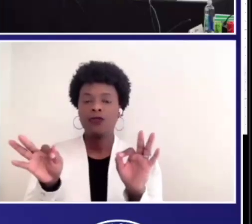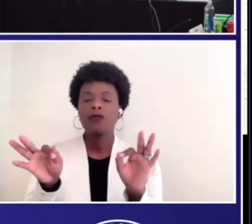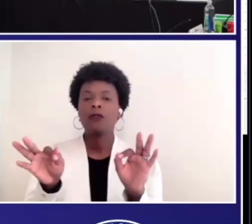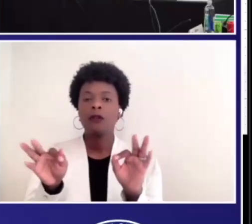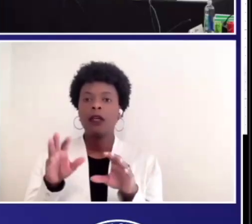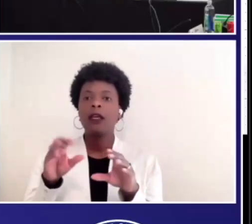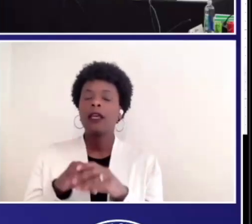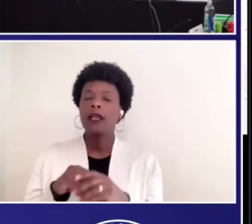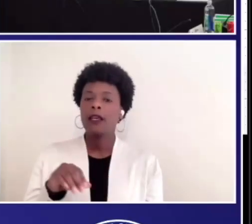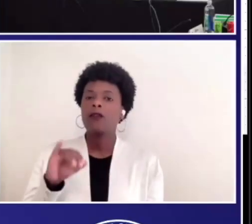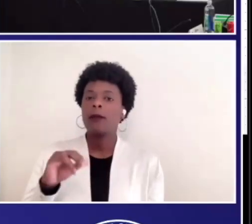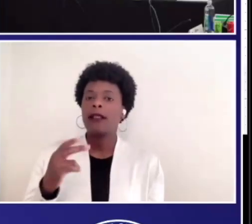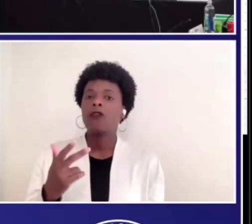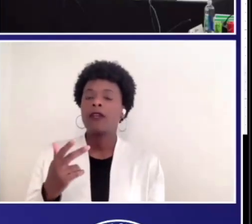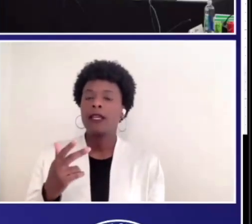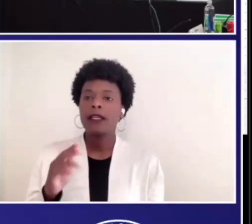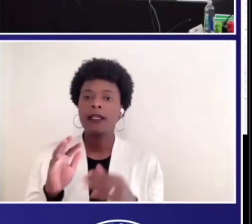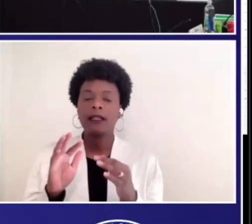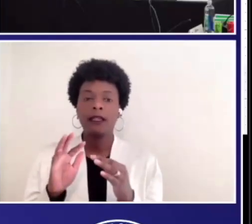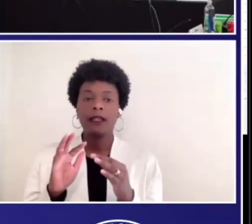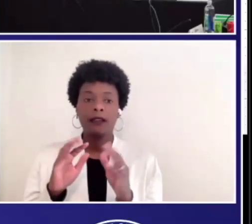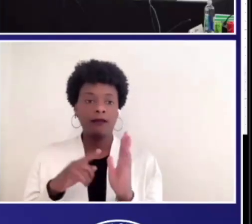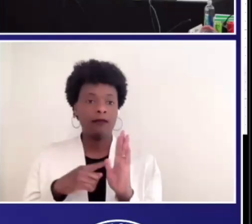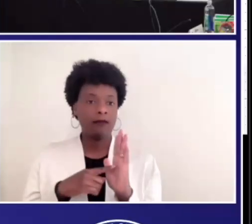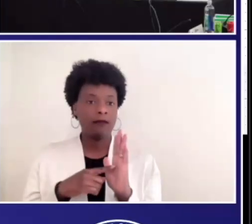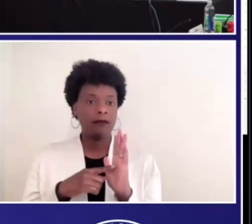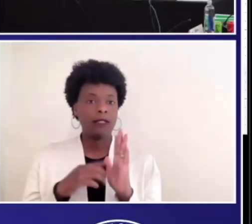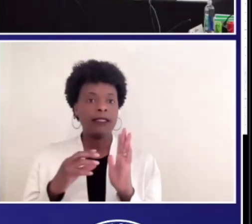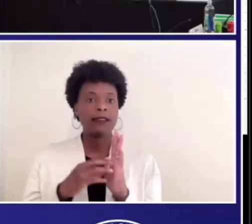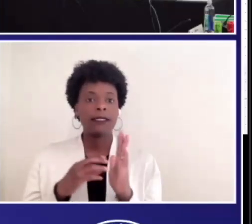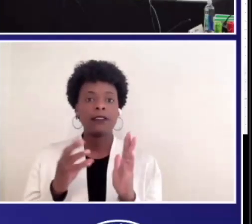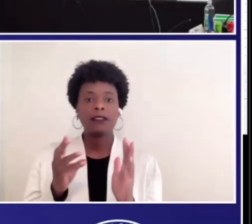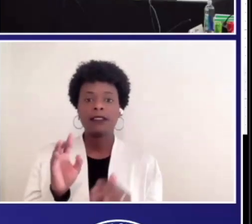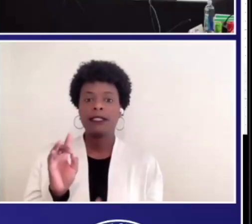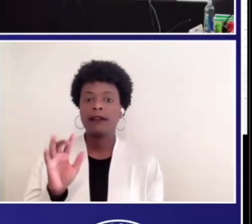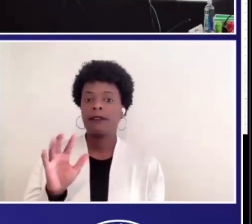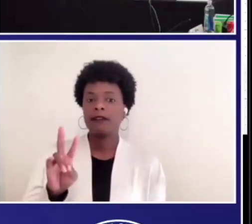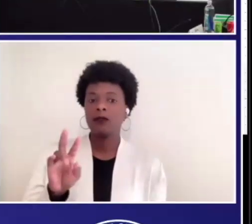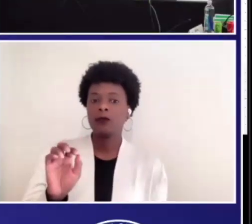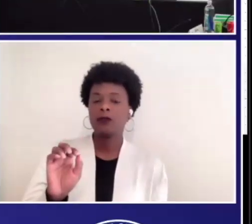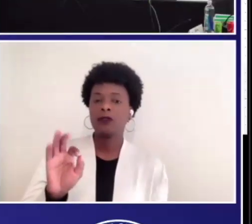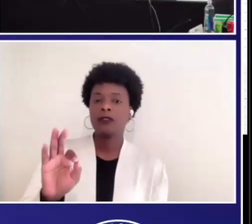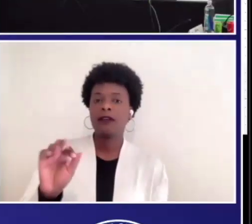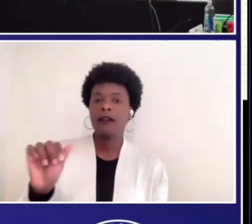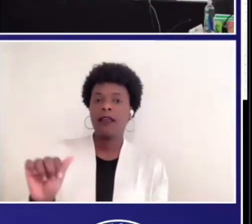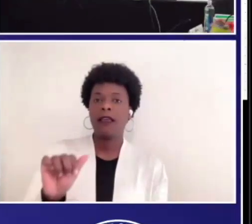Romanette three that it is section 685.209(a)(1) through (4).